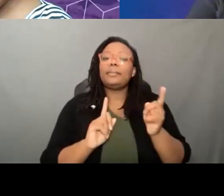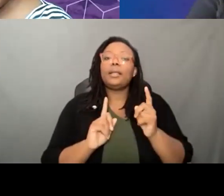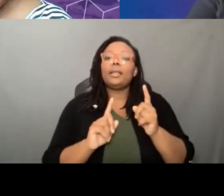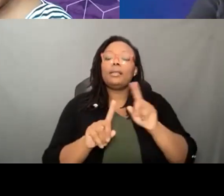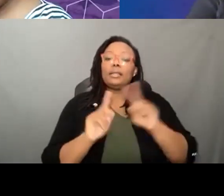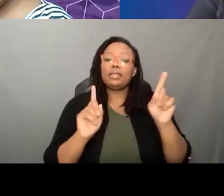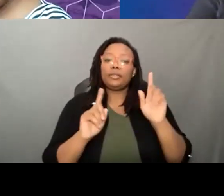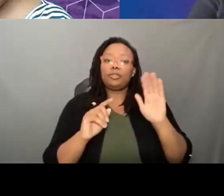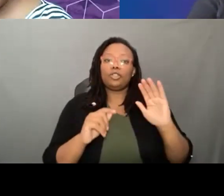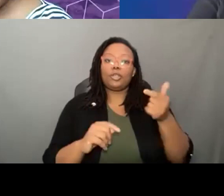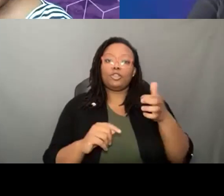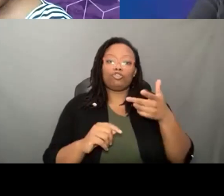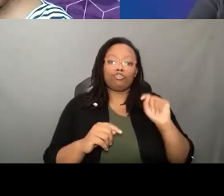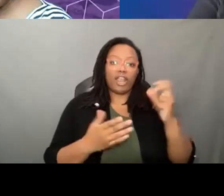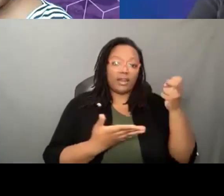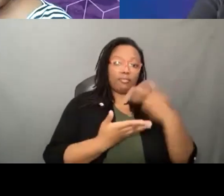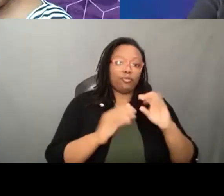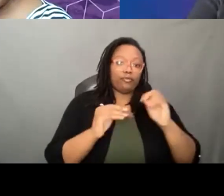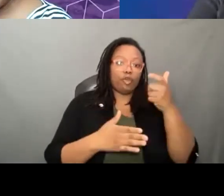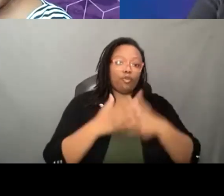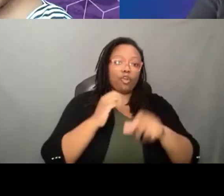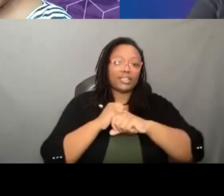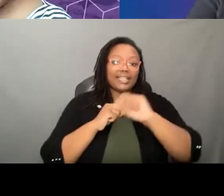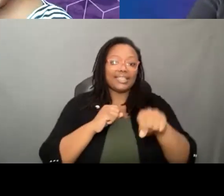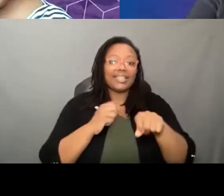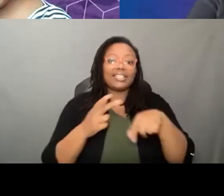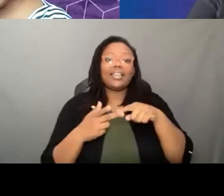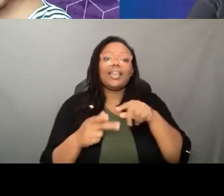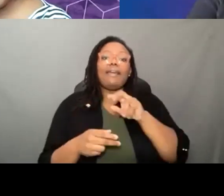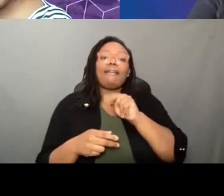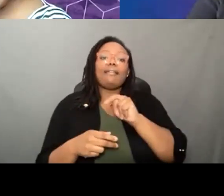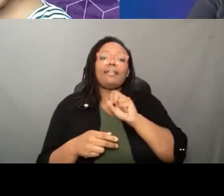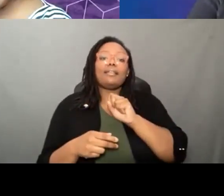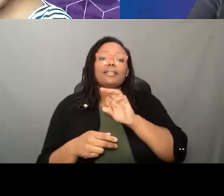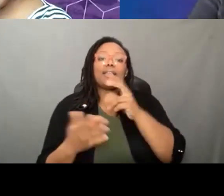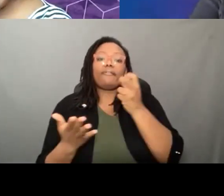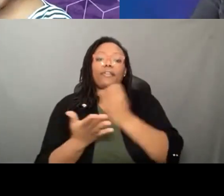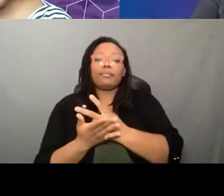between grantee-approved, no-cost extensions and NSF-approved, no-cost extensions.